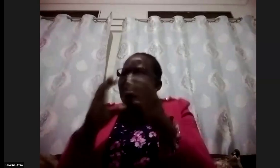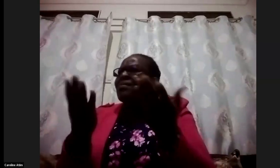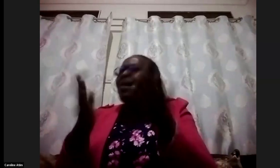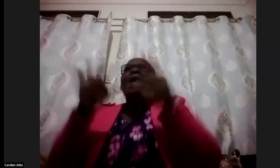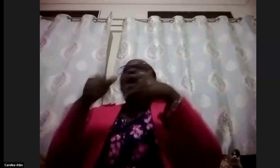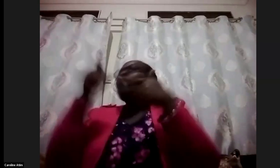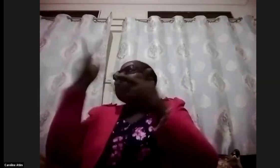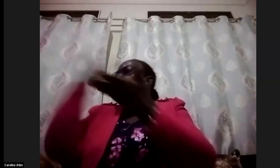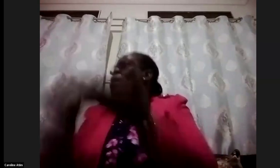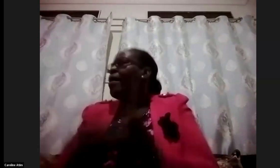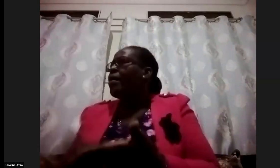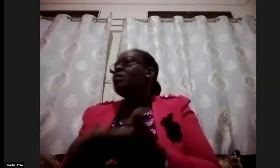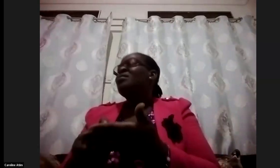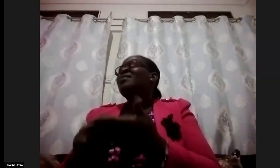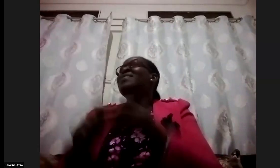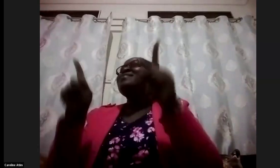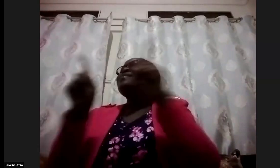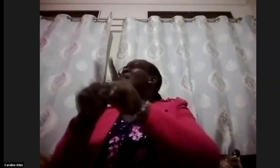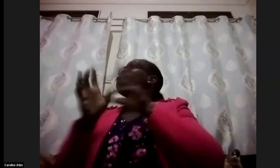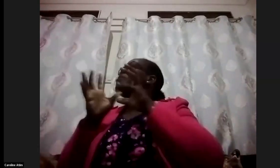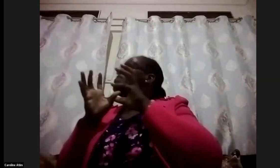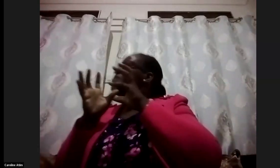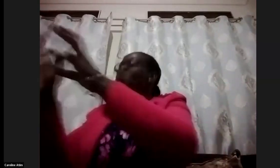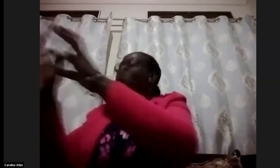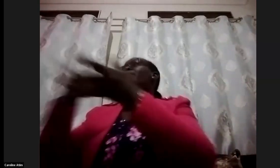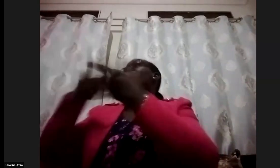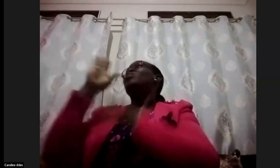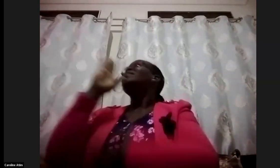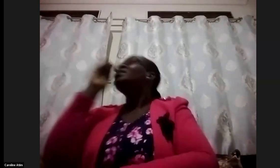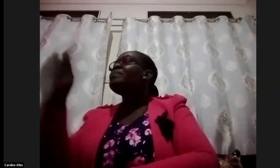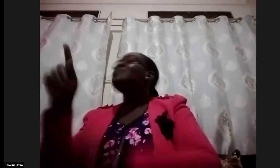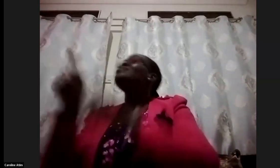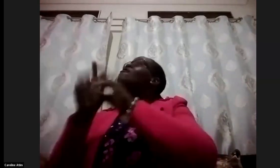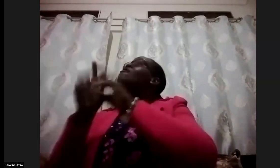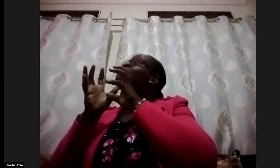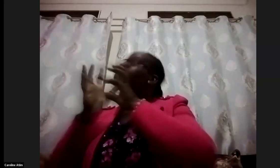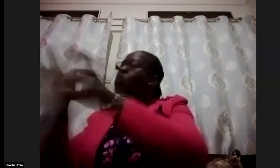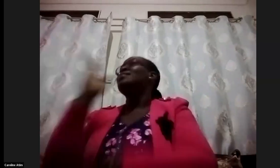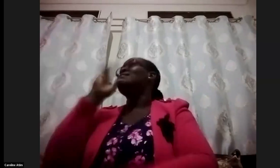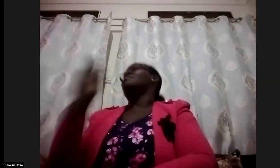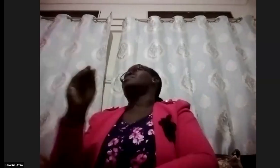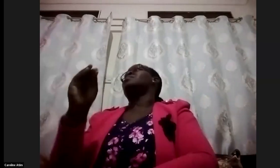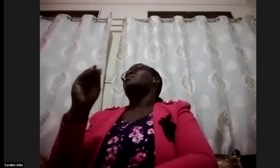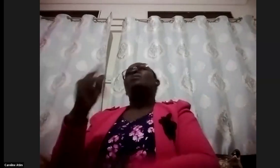way you can be deaf. How come you know how to communicate and write? They forced us to speak.